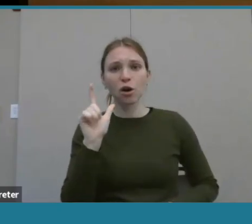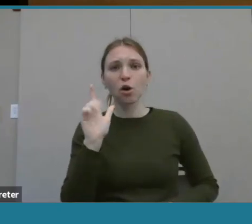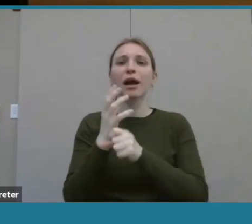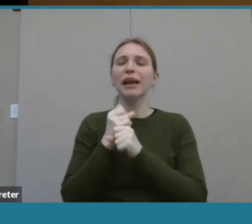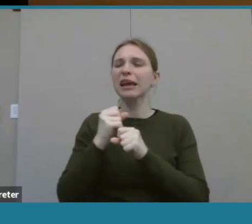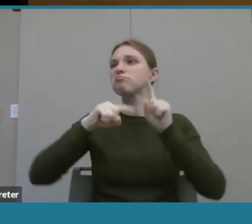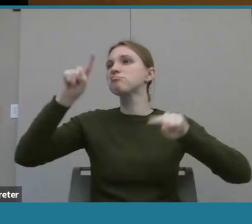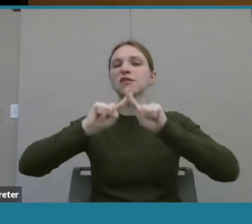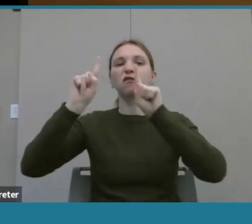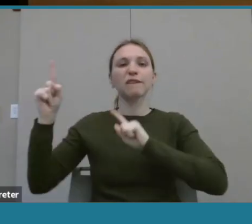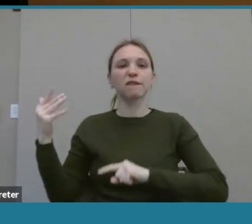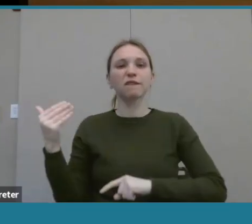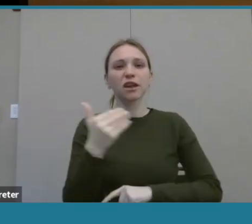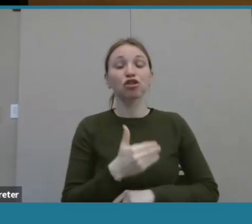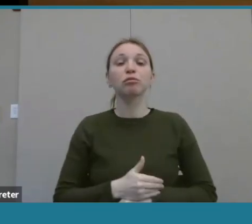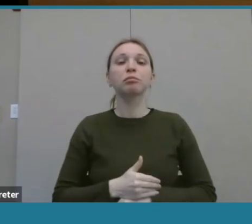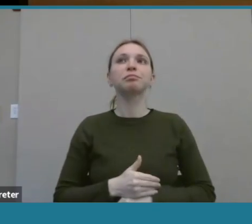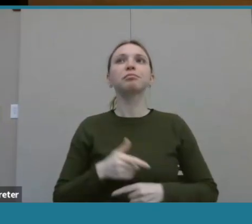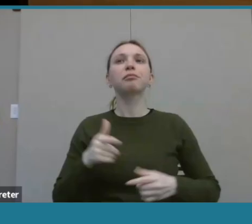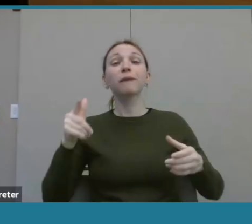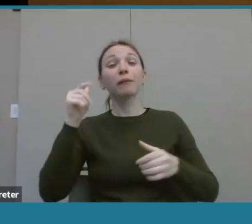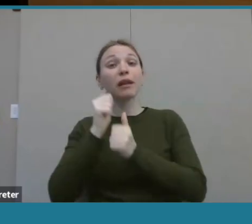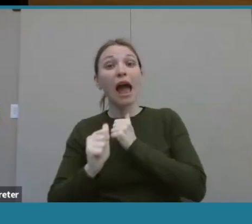Almost everybody that came up to the prototype sign did not read that paragraph